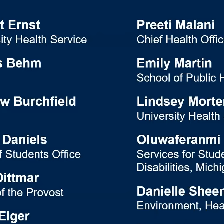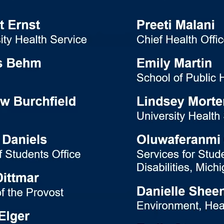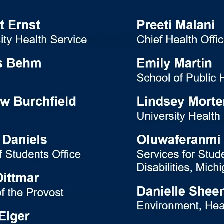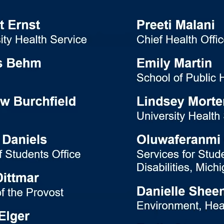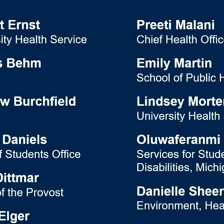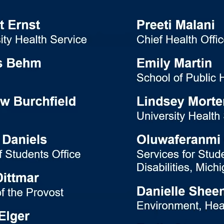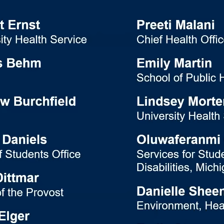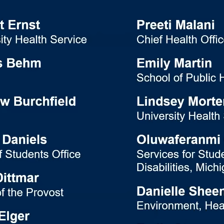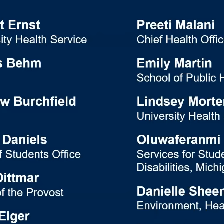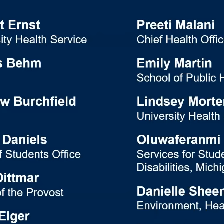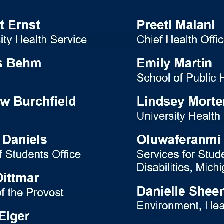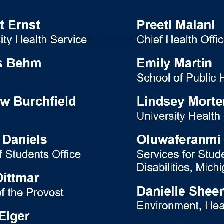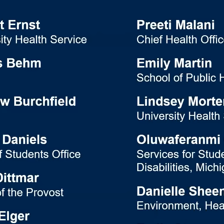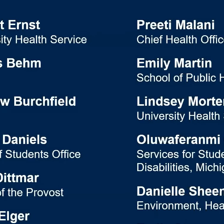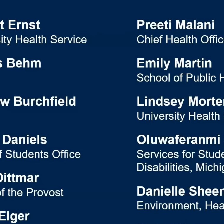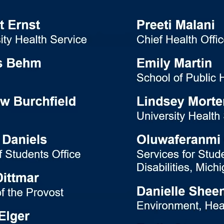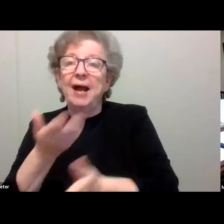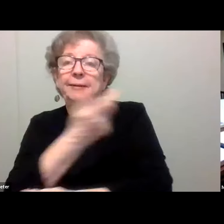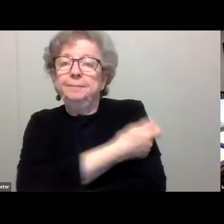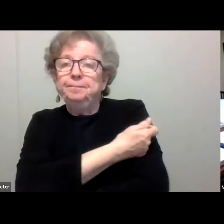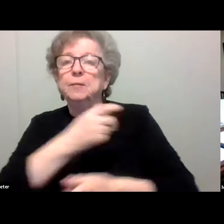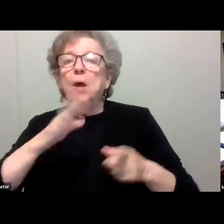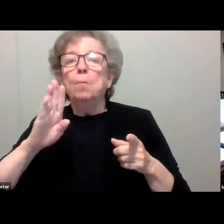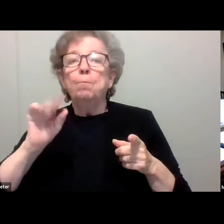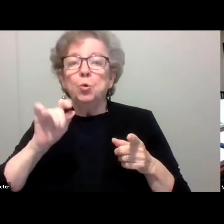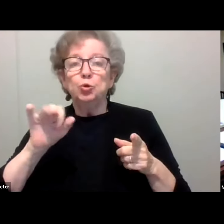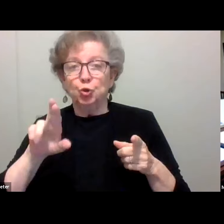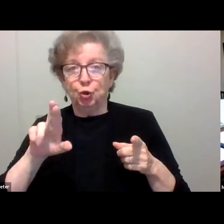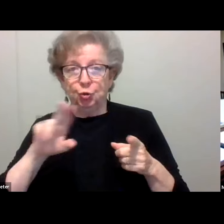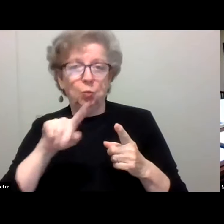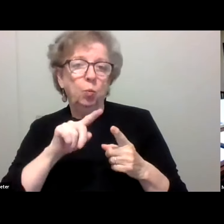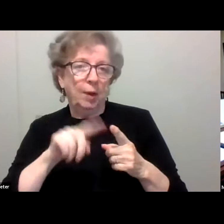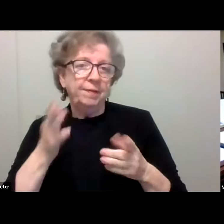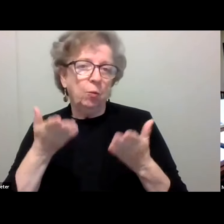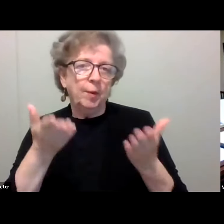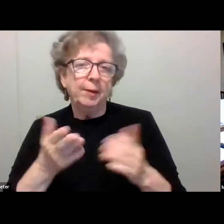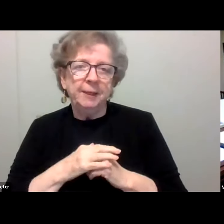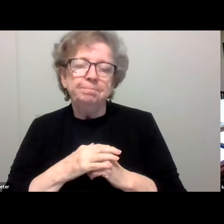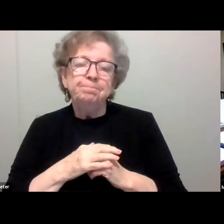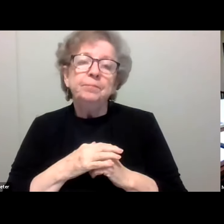when they're recommended. Vaccination and natural infections